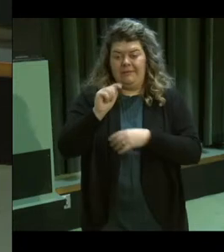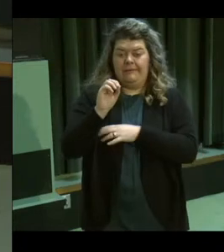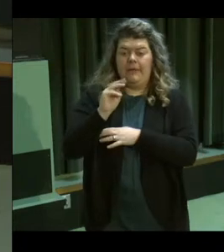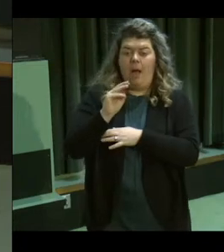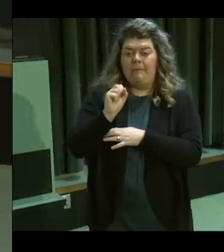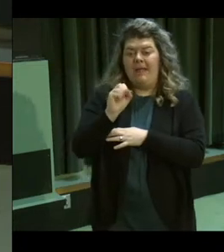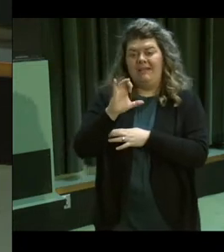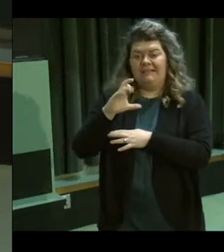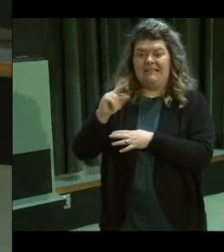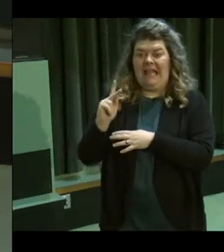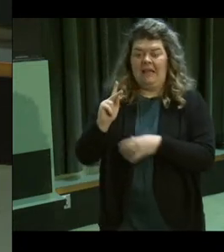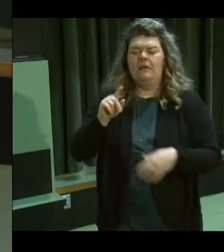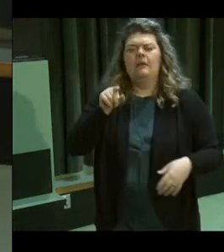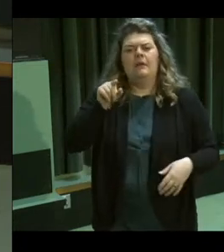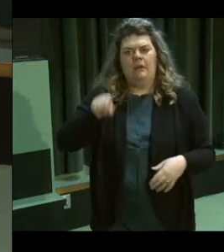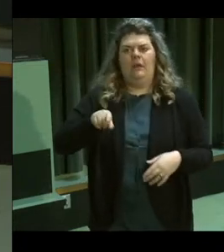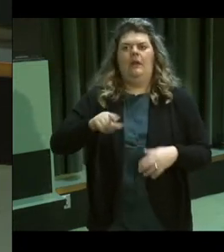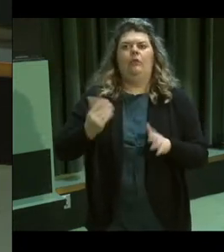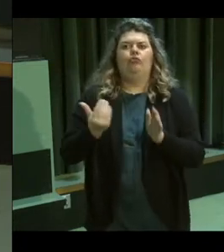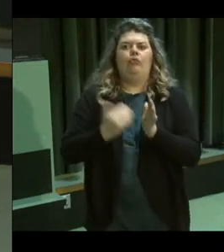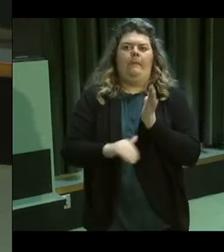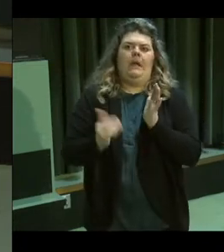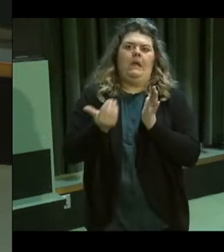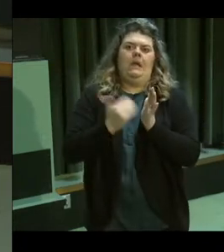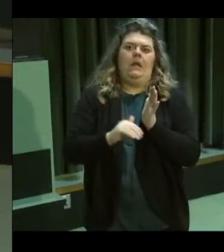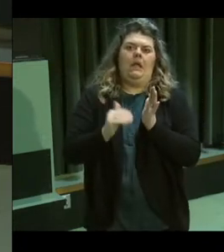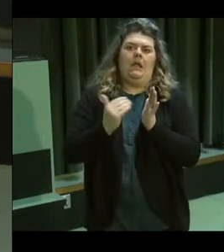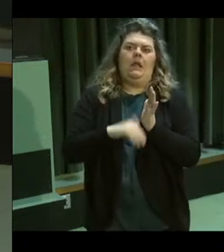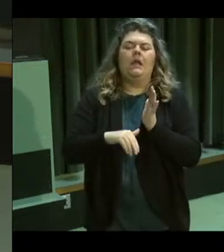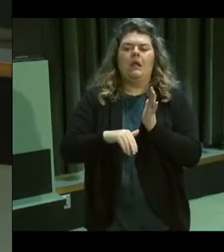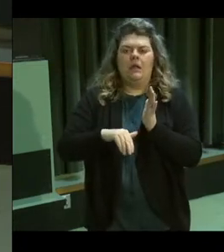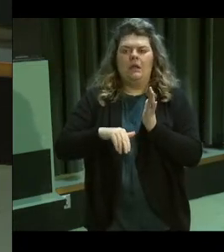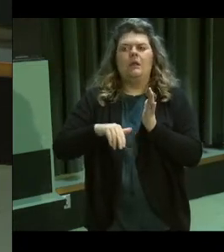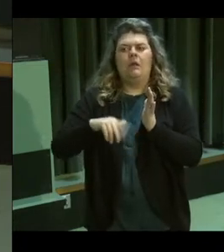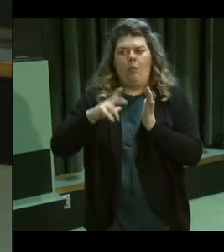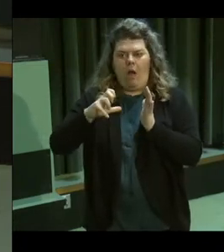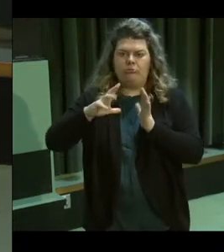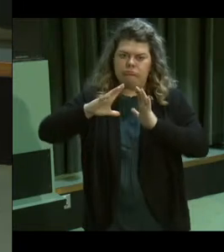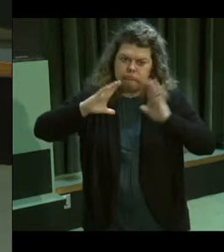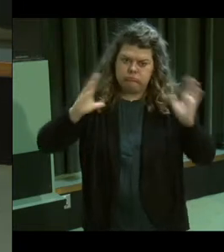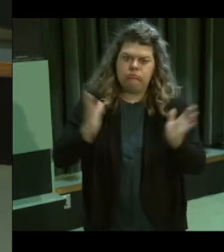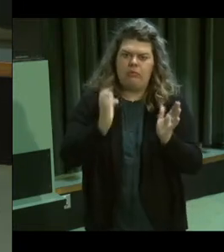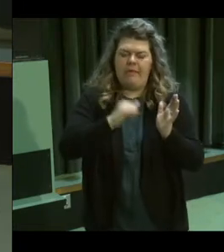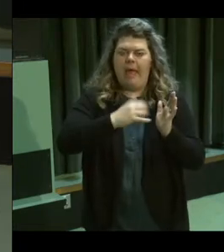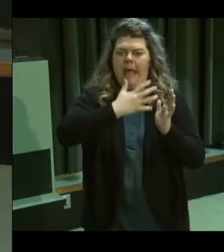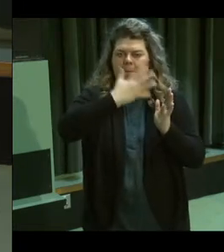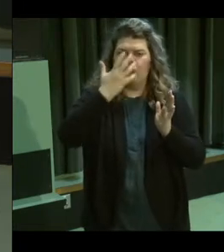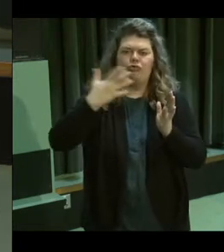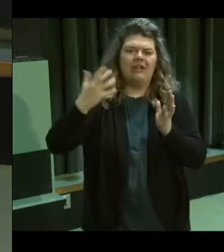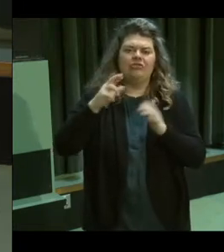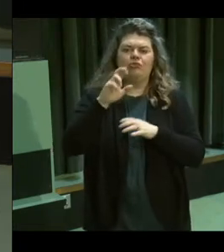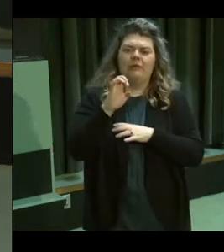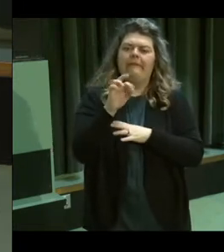Vilsack, has repeatedly called